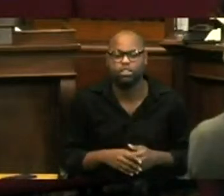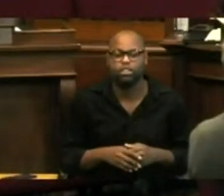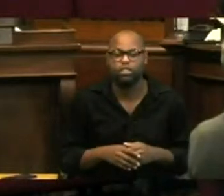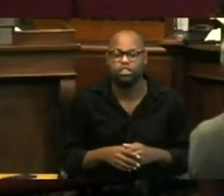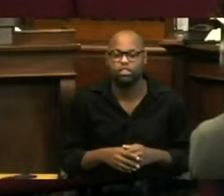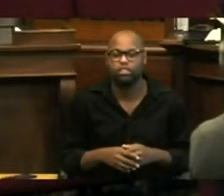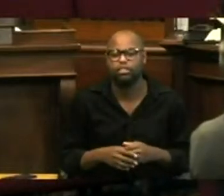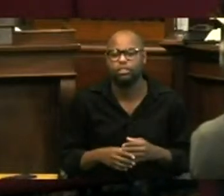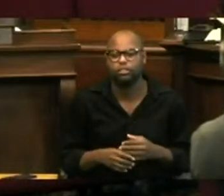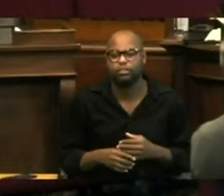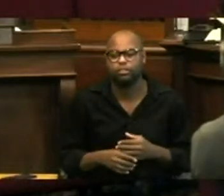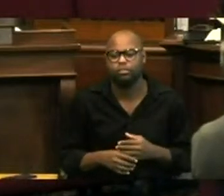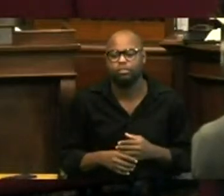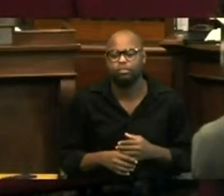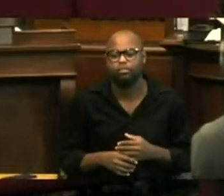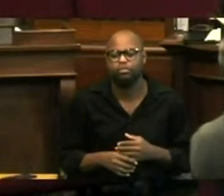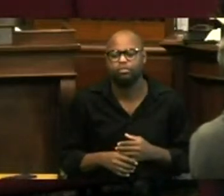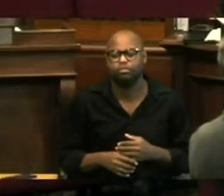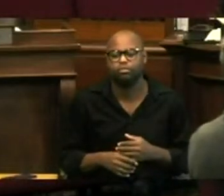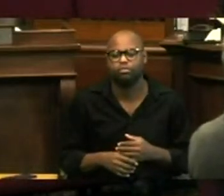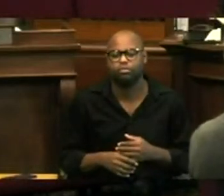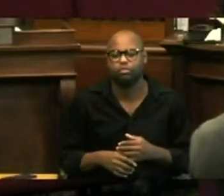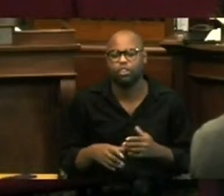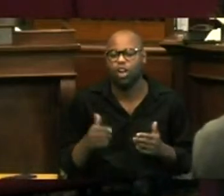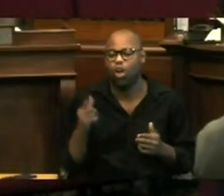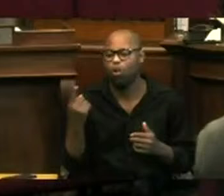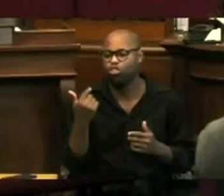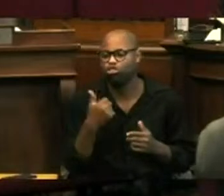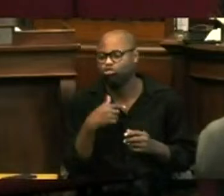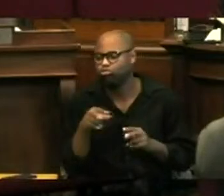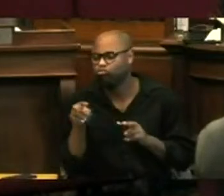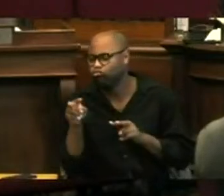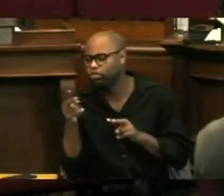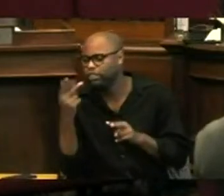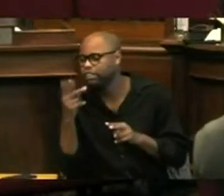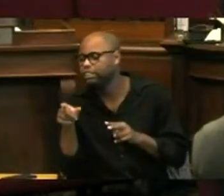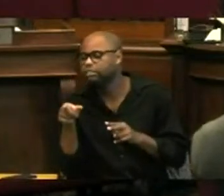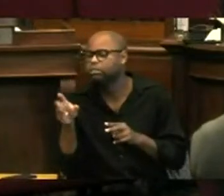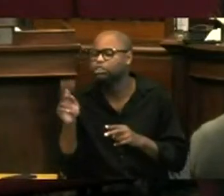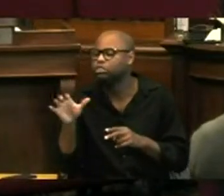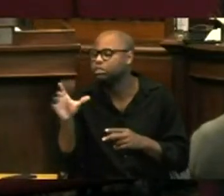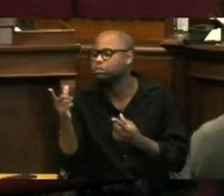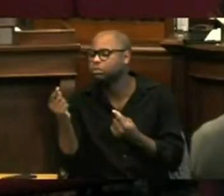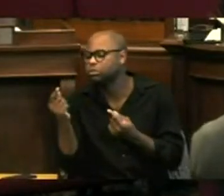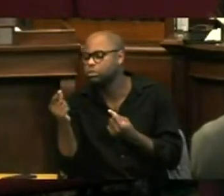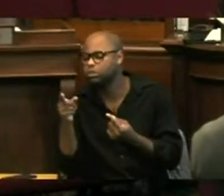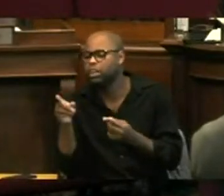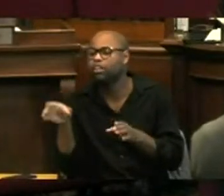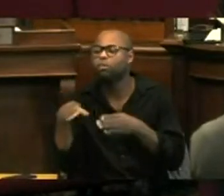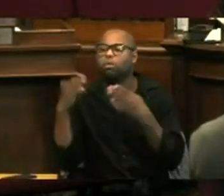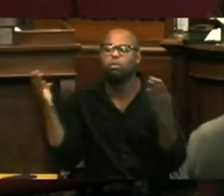gets. We are in a position now